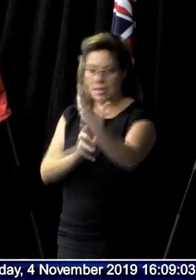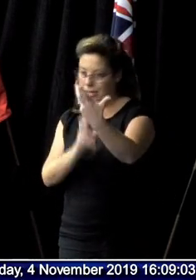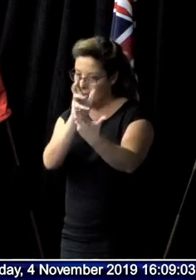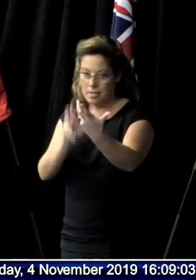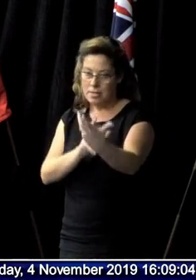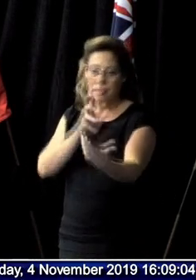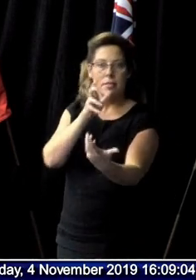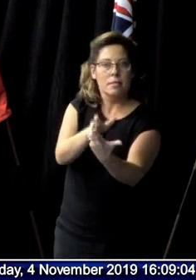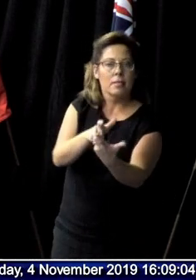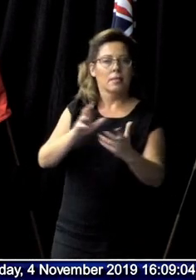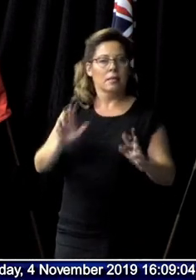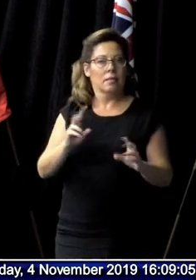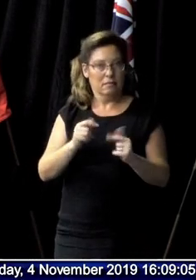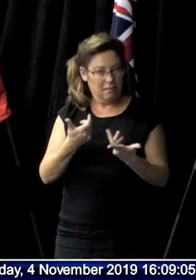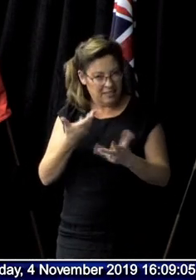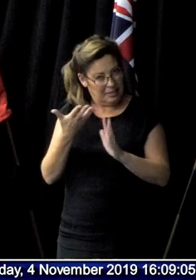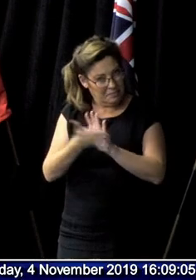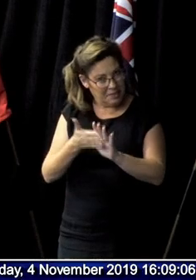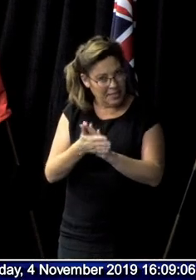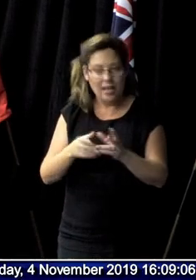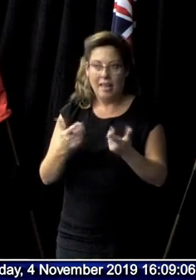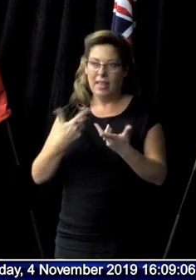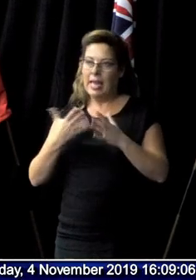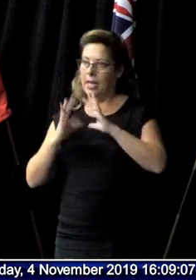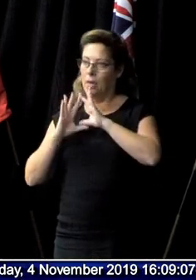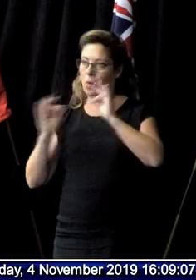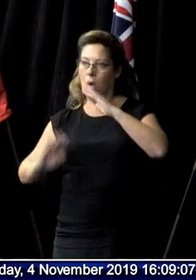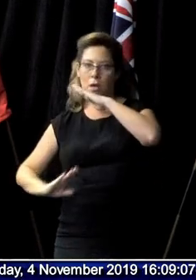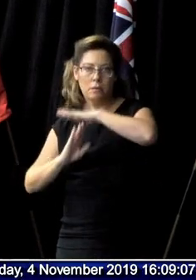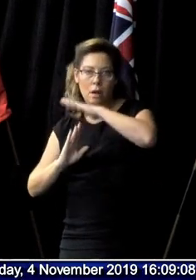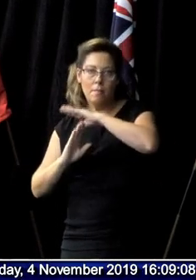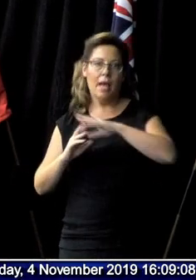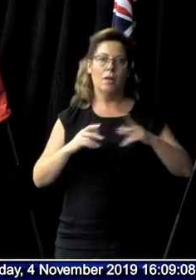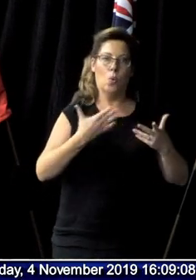And whatever else it is, a quiet place, if they need a quiet place? Definitely.